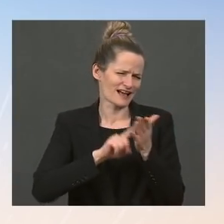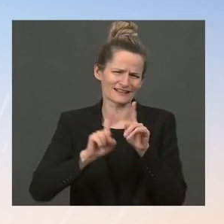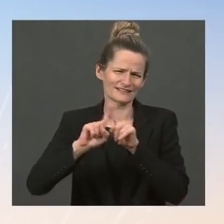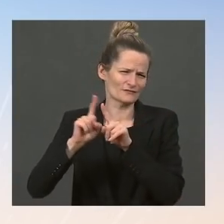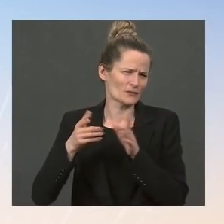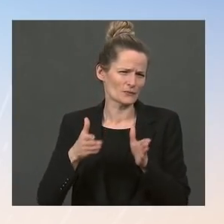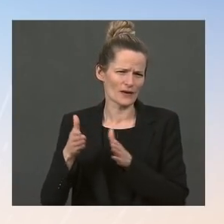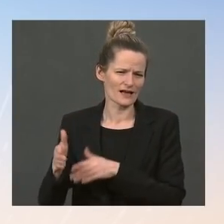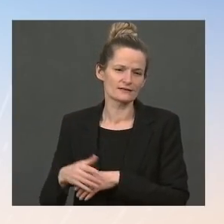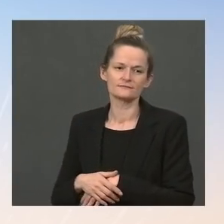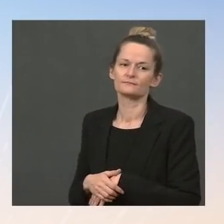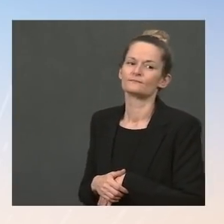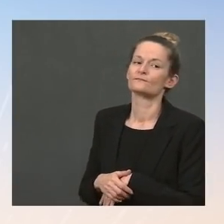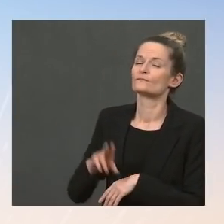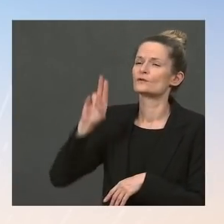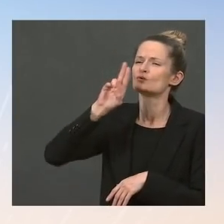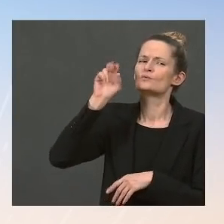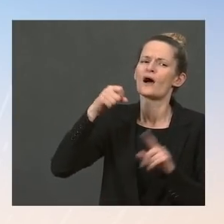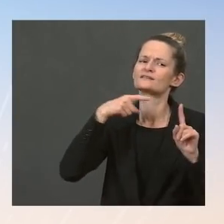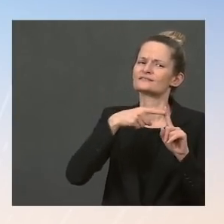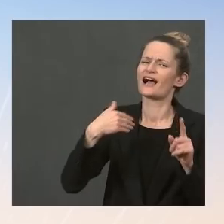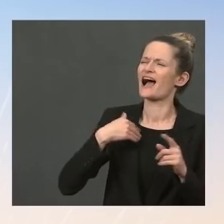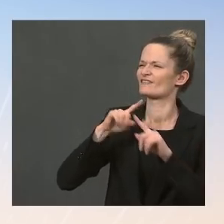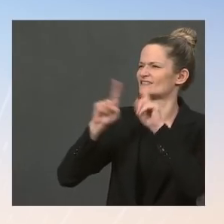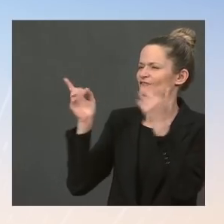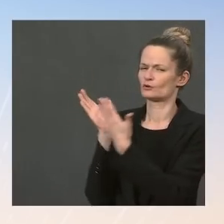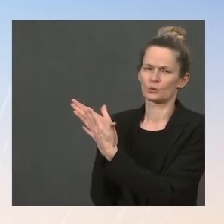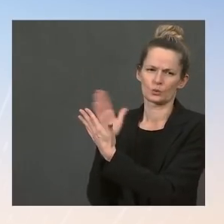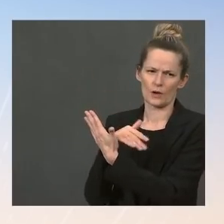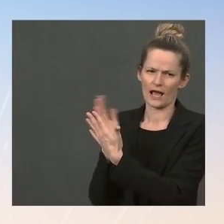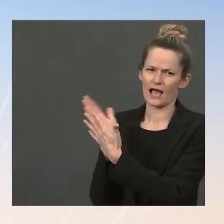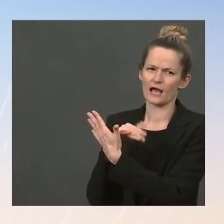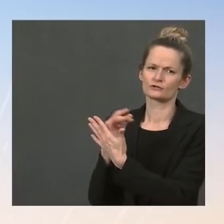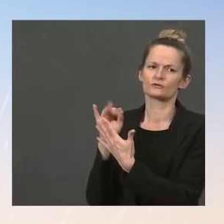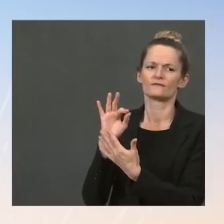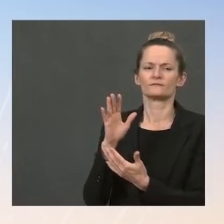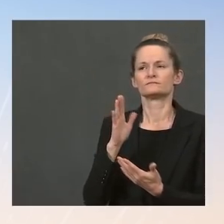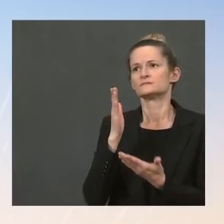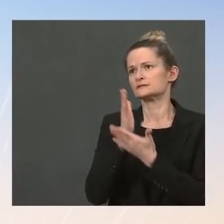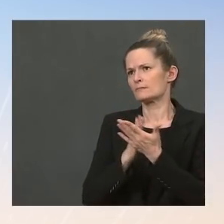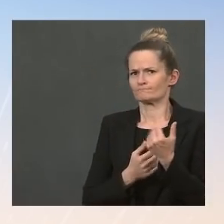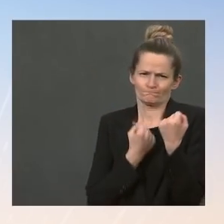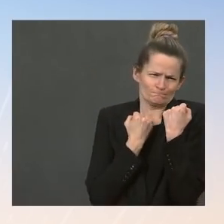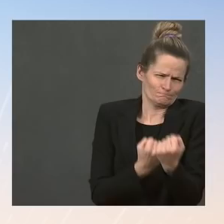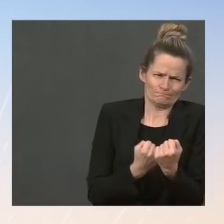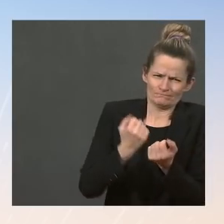to forge stronger economic partnerships. Can you just elaborate a little bit on what those options are? Ms. Psaki: I think what I was trying to convey